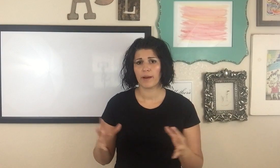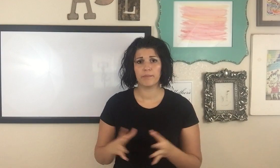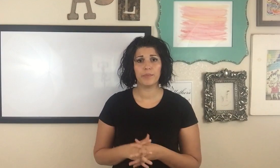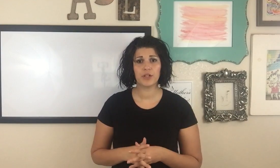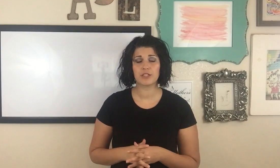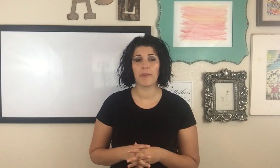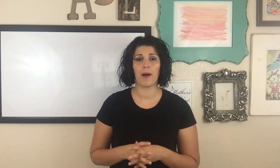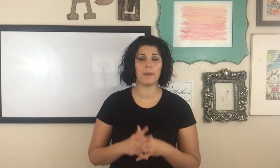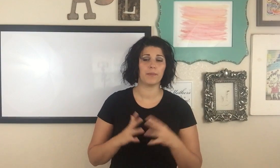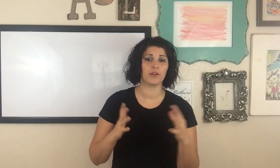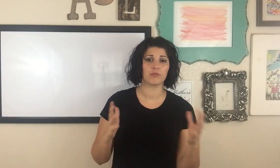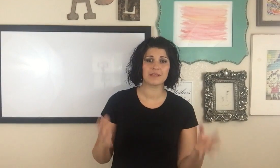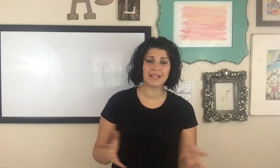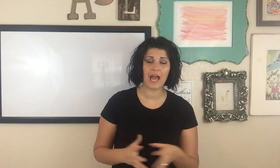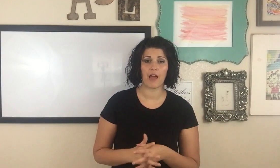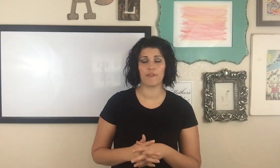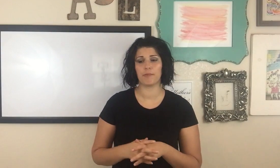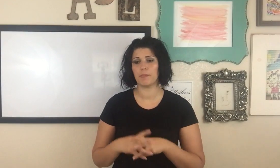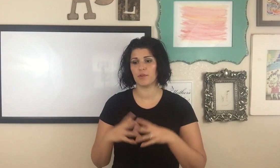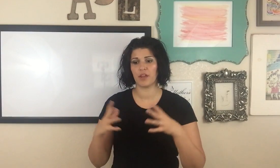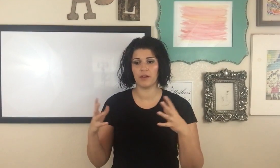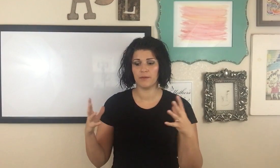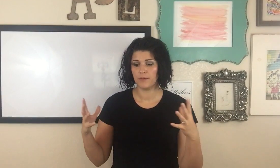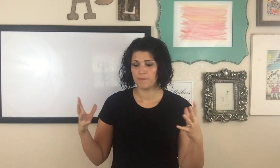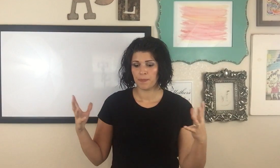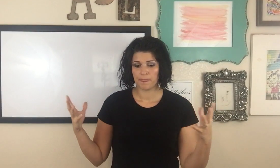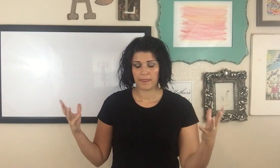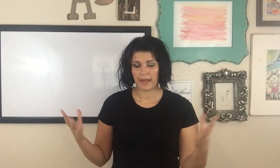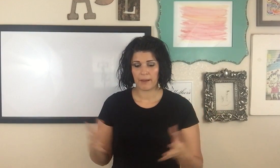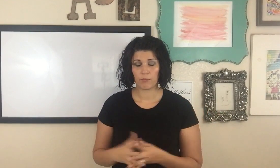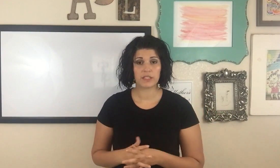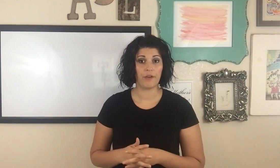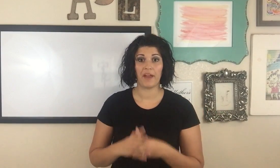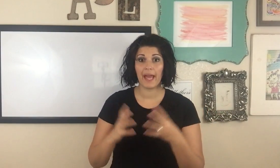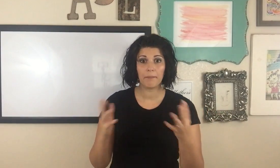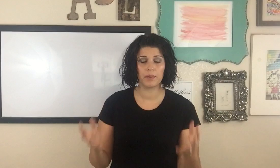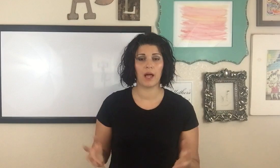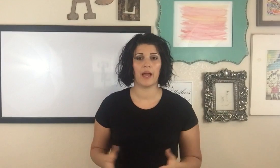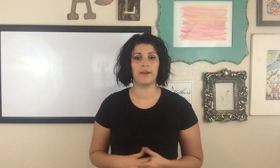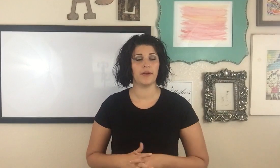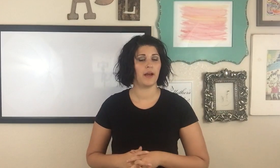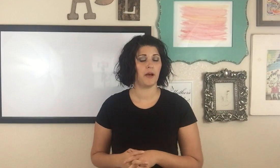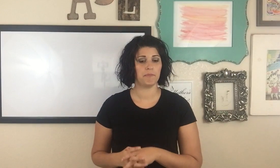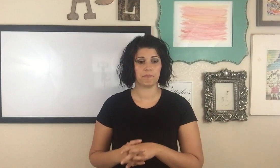read books about people that were deaf, people that were deaf and blind, um,